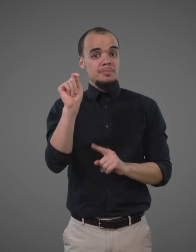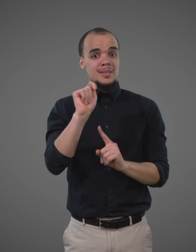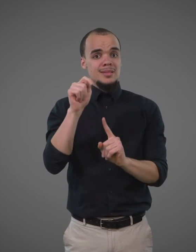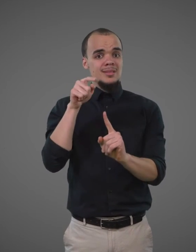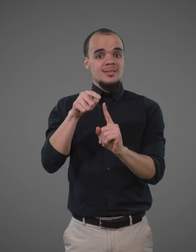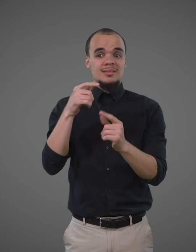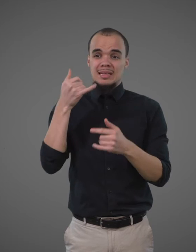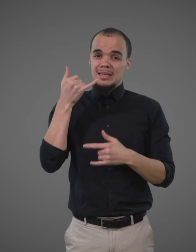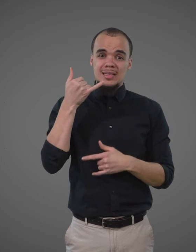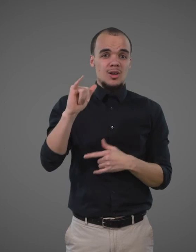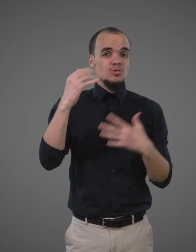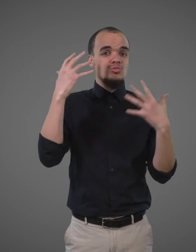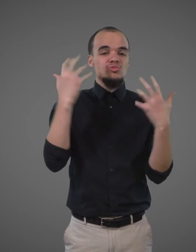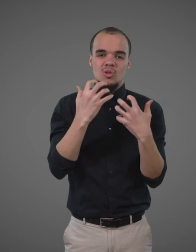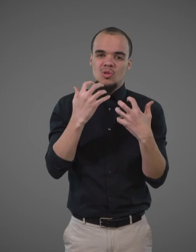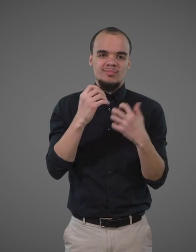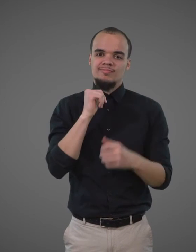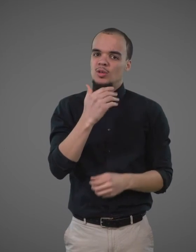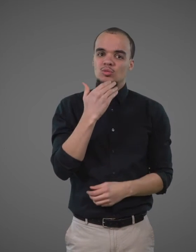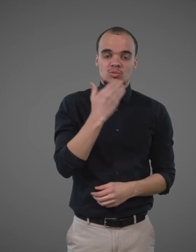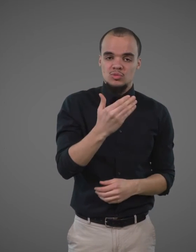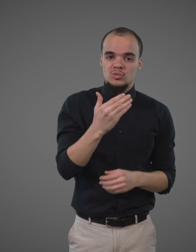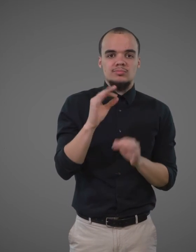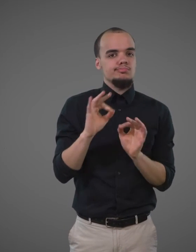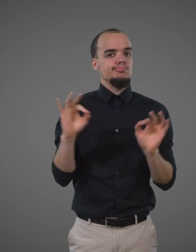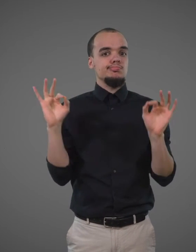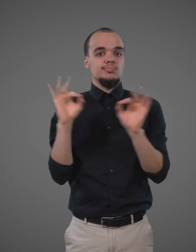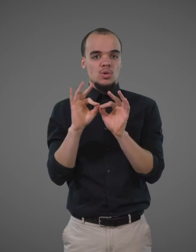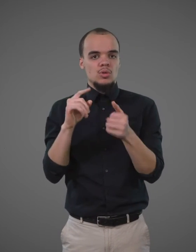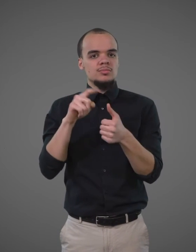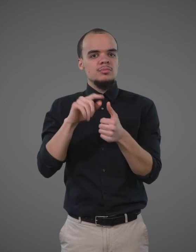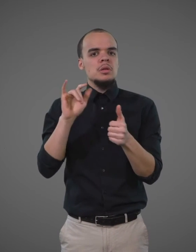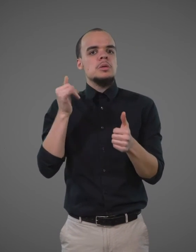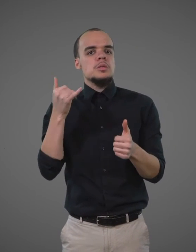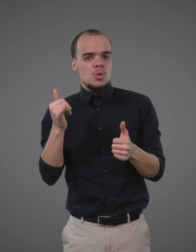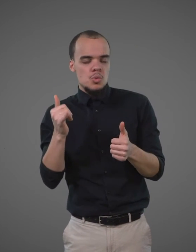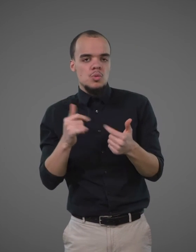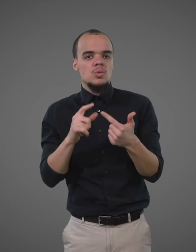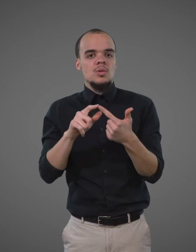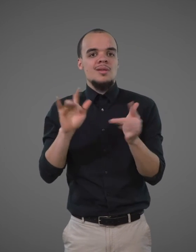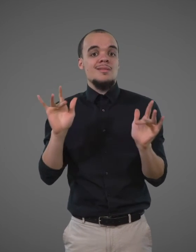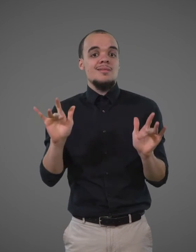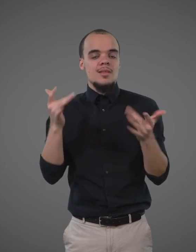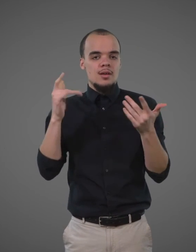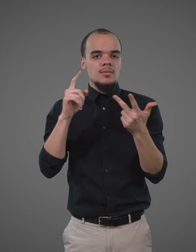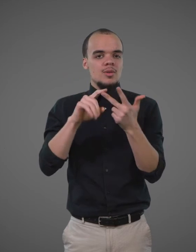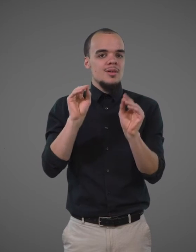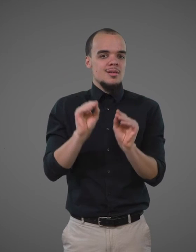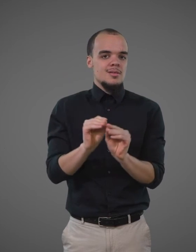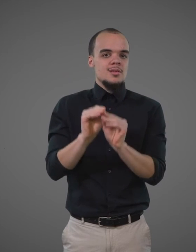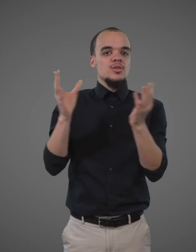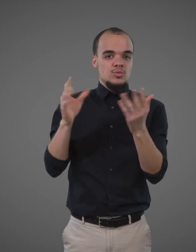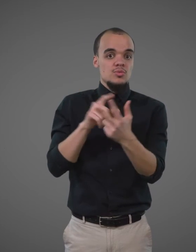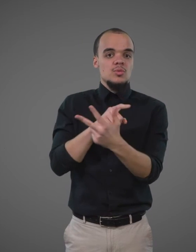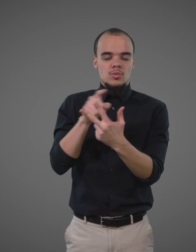If you notice that your urine is dark yellow that's not good. The color should be light yellow or clear.